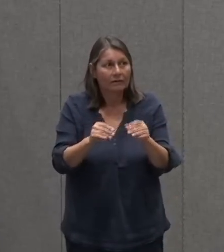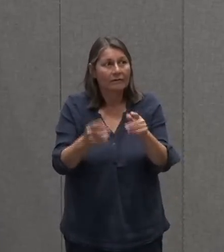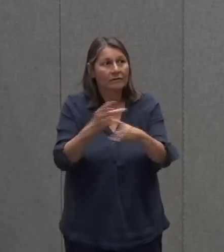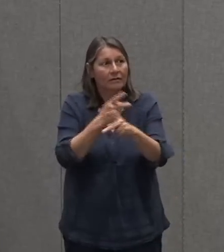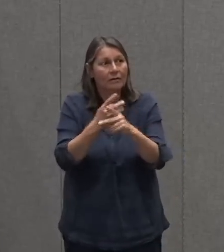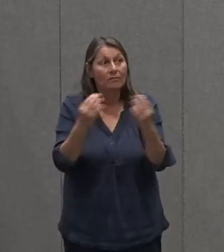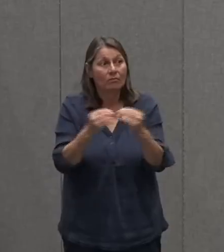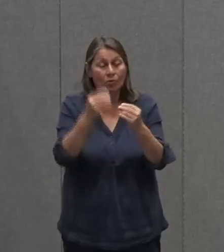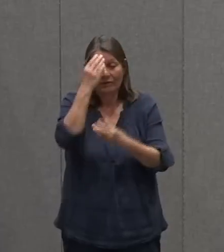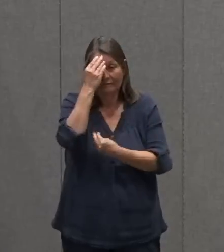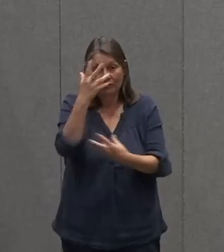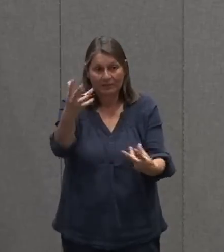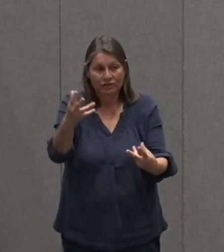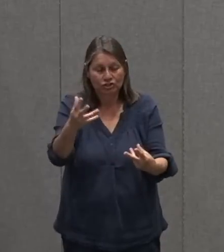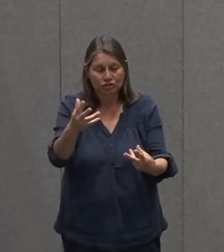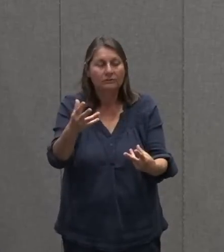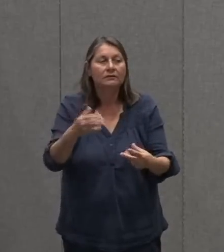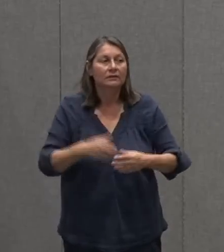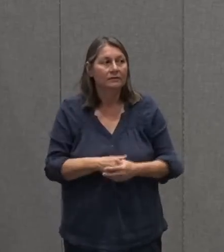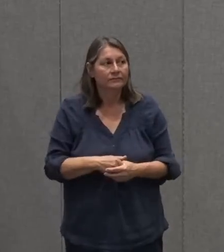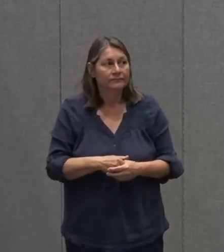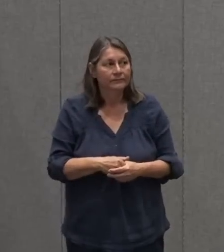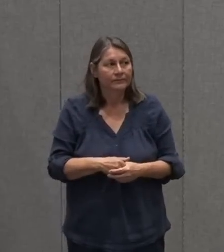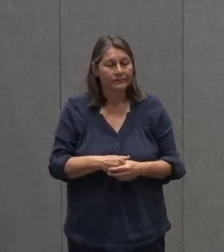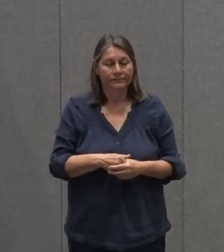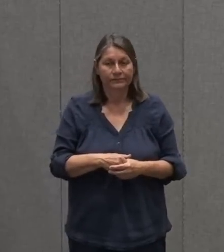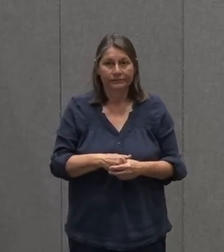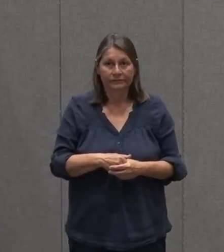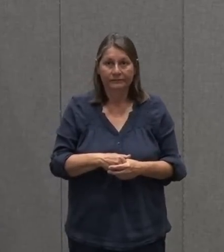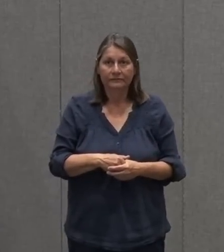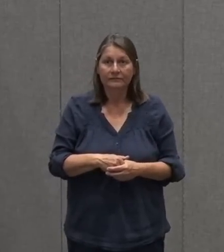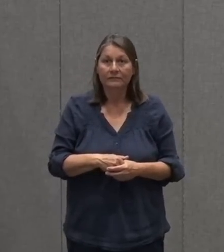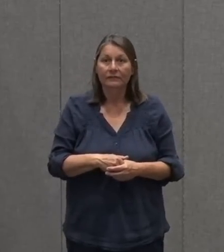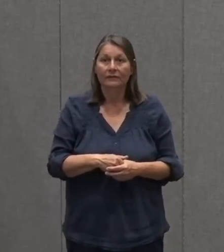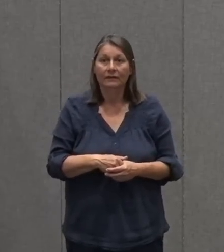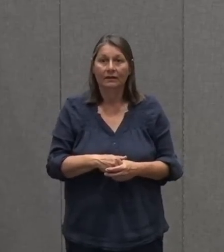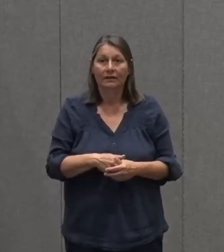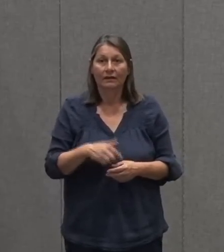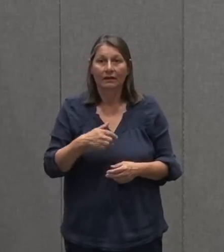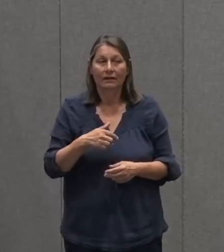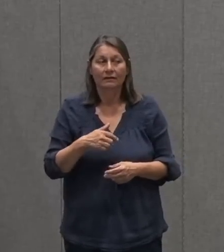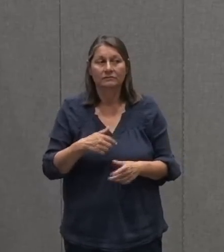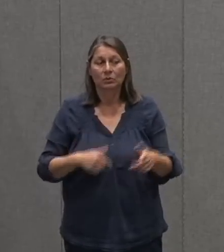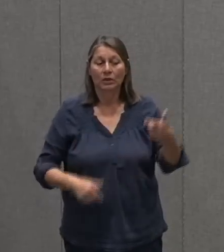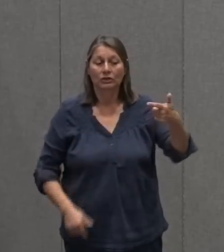So I have 21. 21 has factors